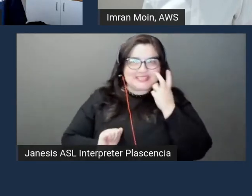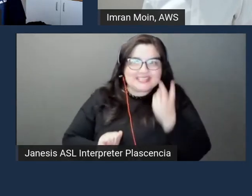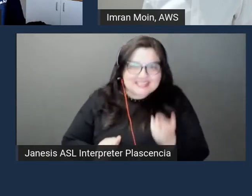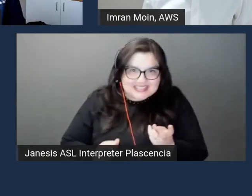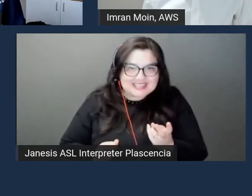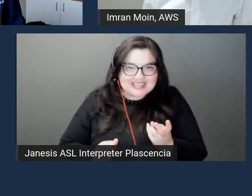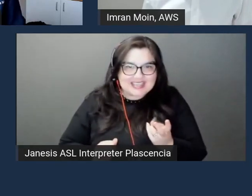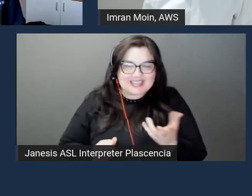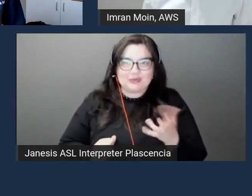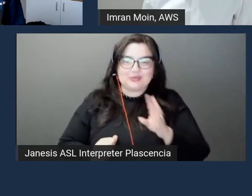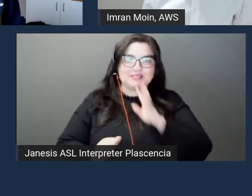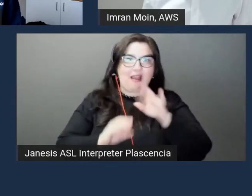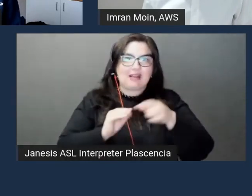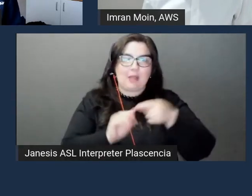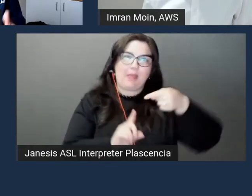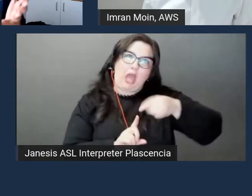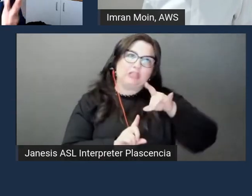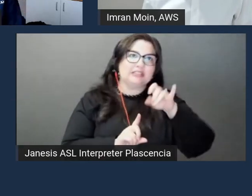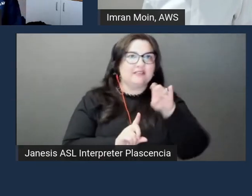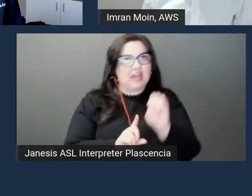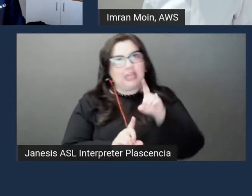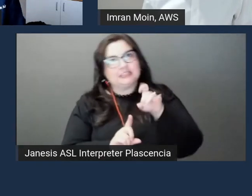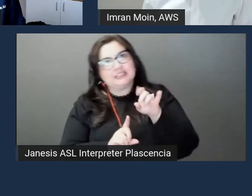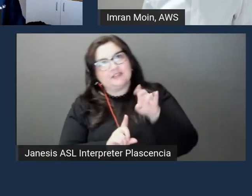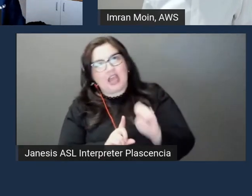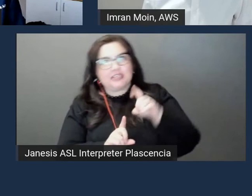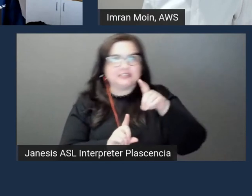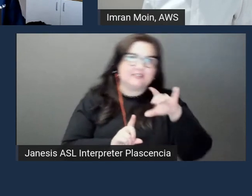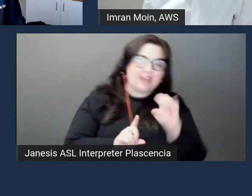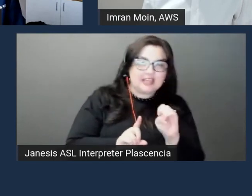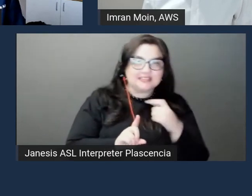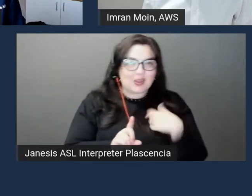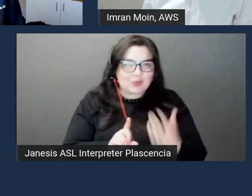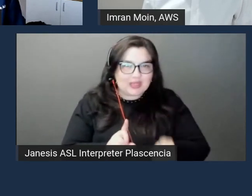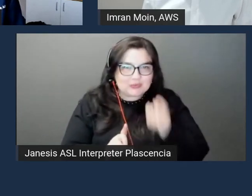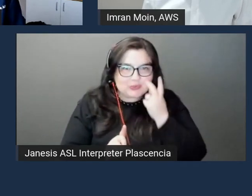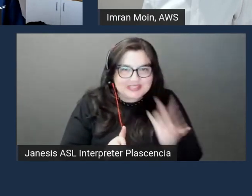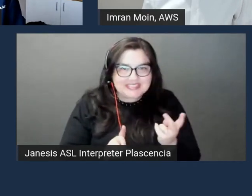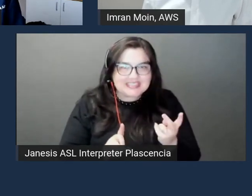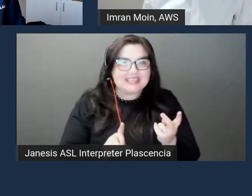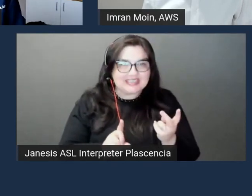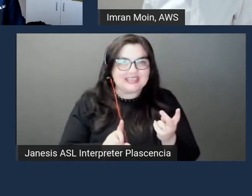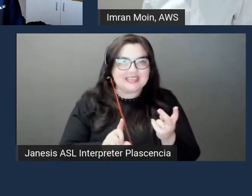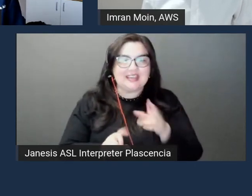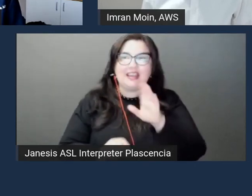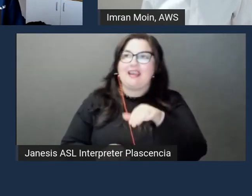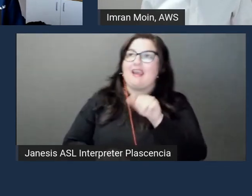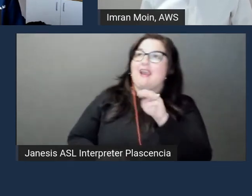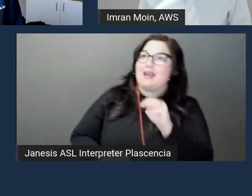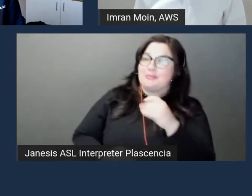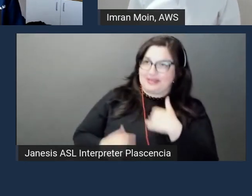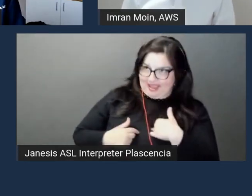(overlapping discussion) Let me bring it. I have in my desk, so I can-- Please.